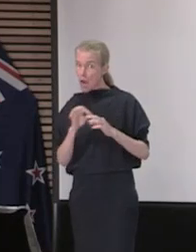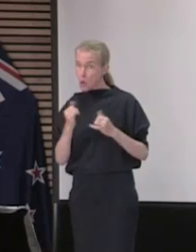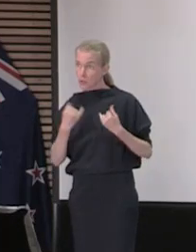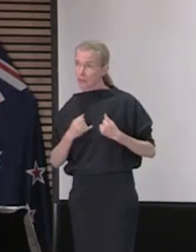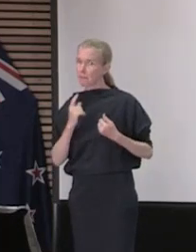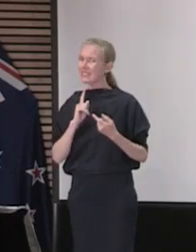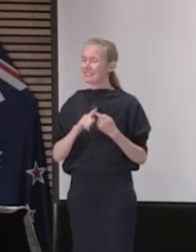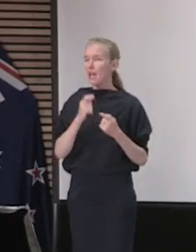But I don't have thenumbers as yet.